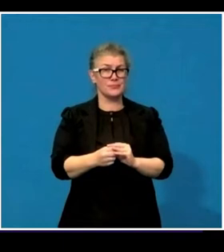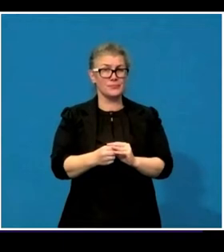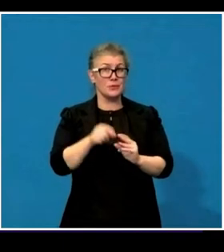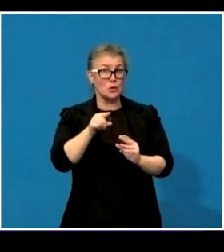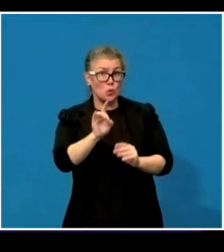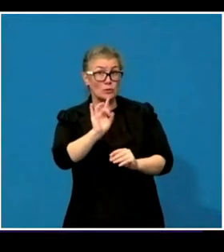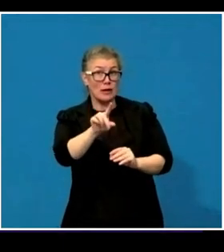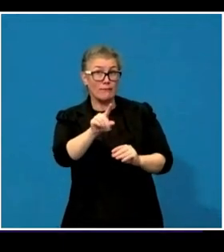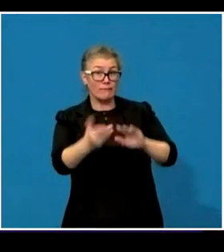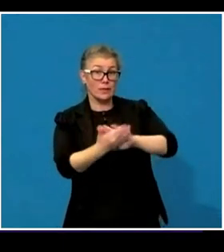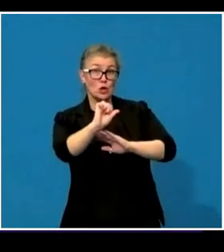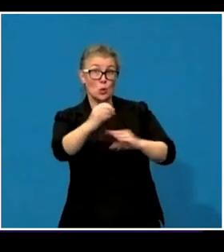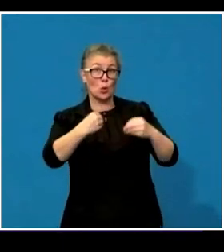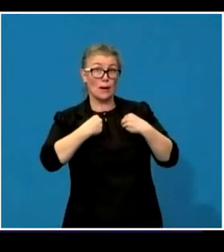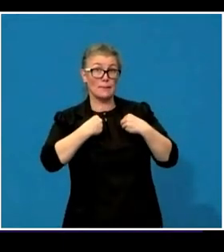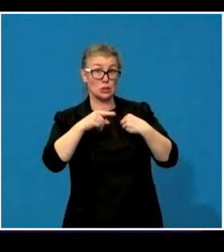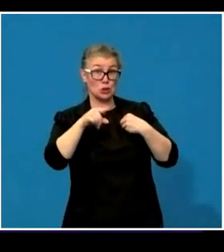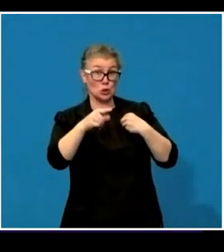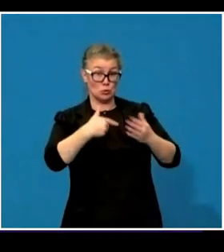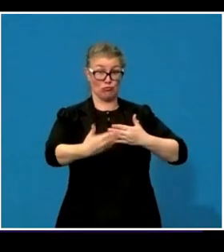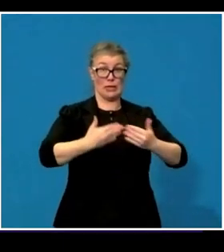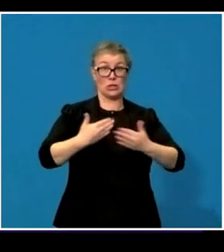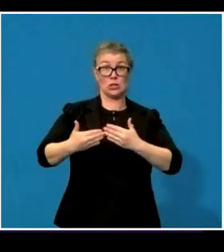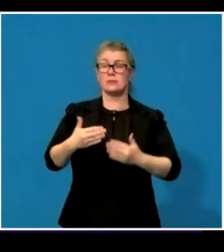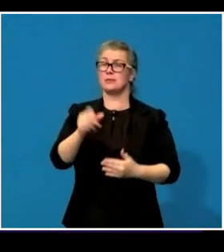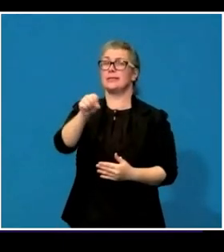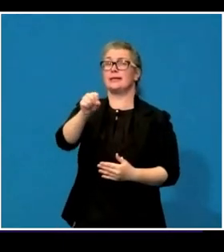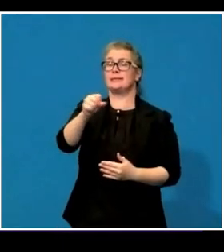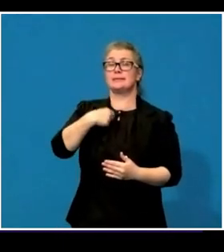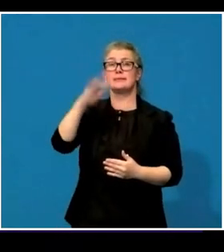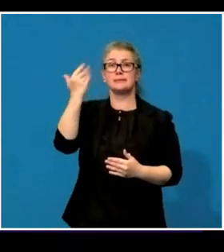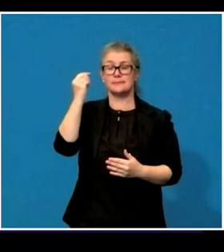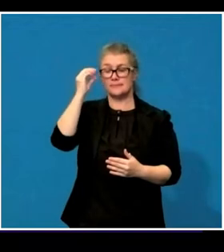I did, yes. MR GRIFFIN: You engaged a number of people to provide supports.